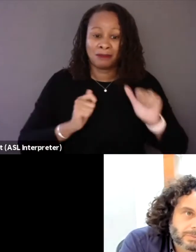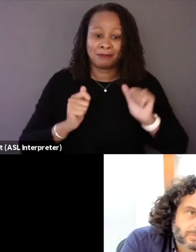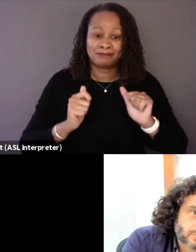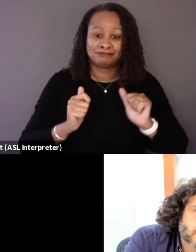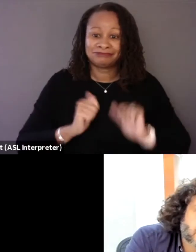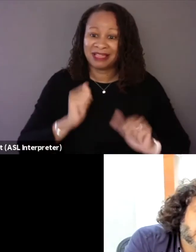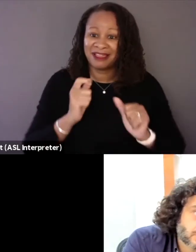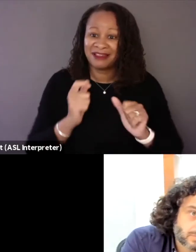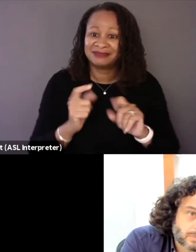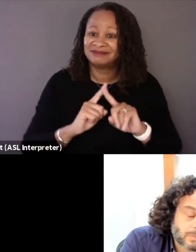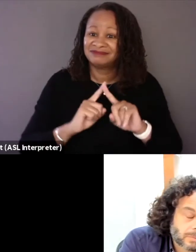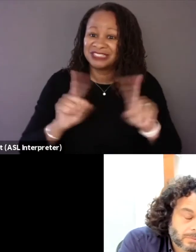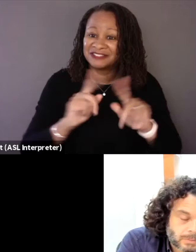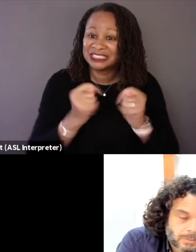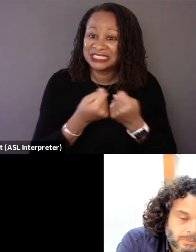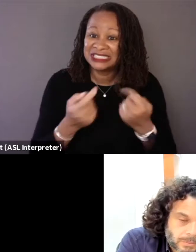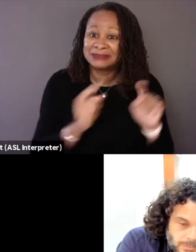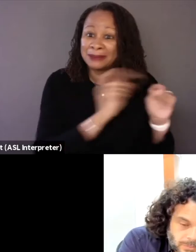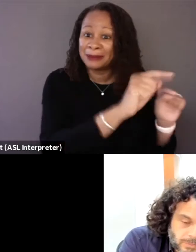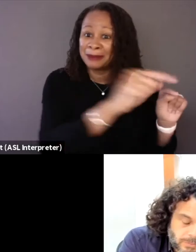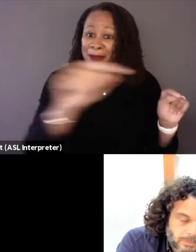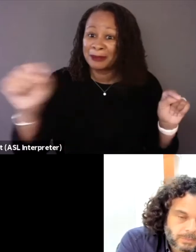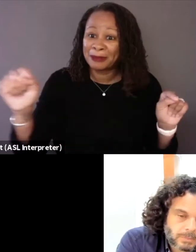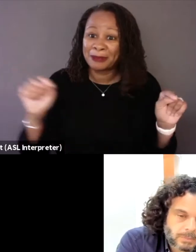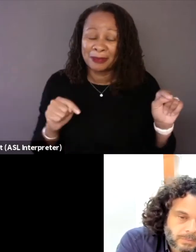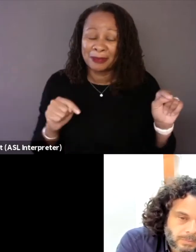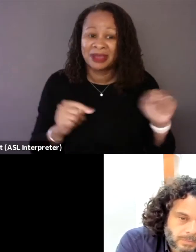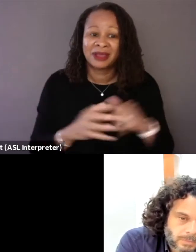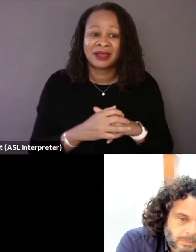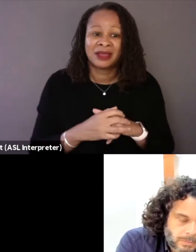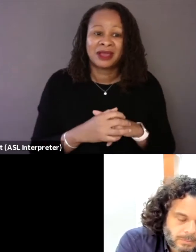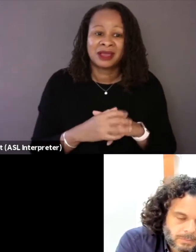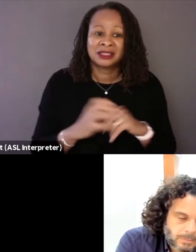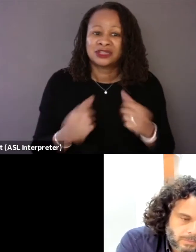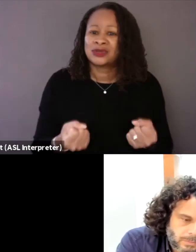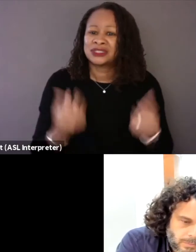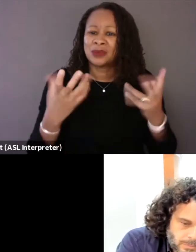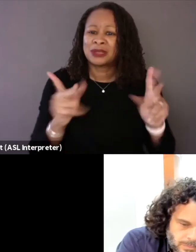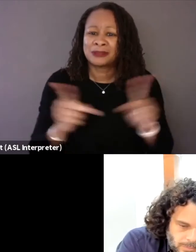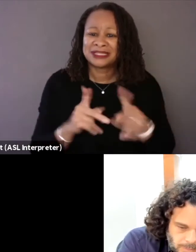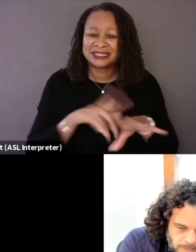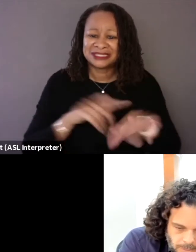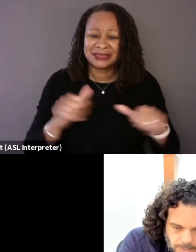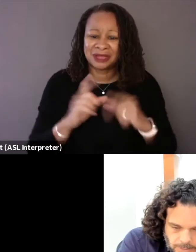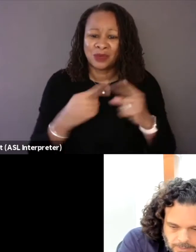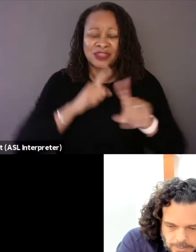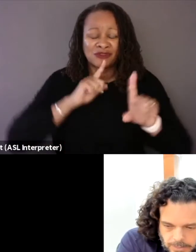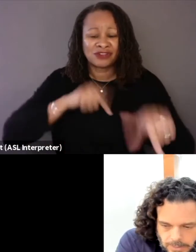How, because you are in so many places at once when they are reacting to things, how did you manage that from a logistical perspective?